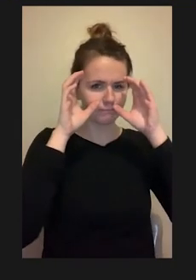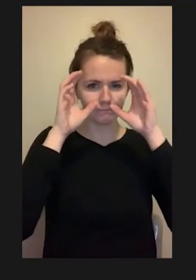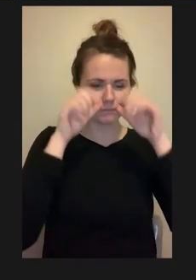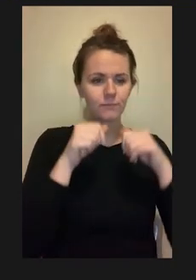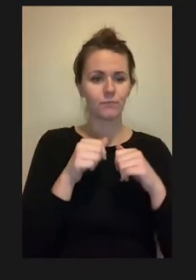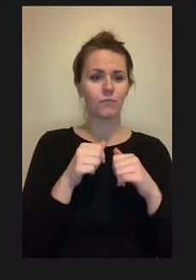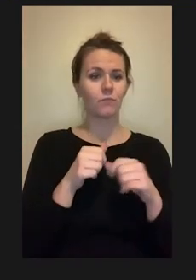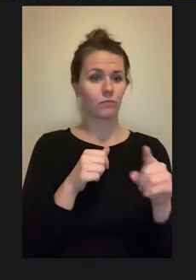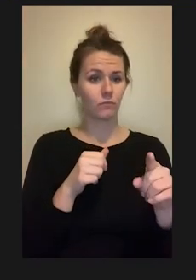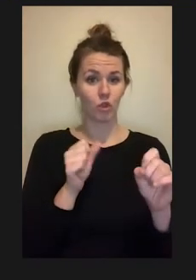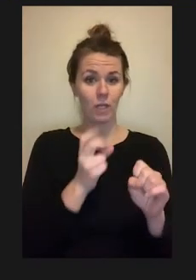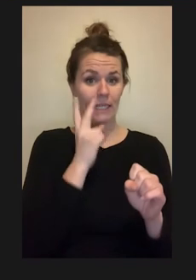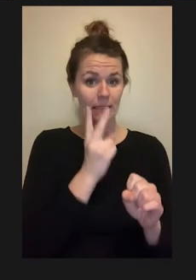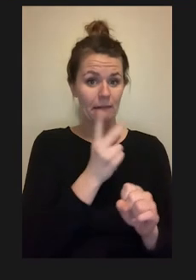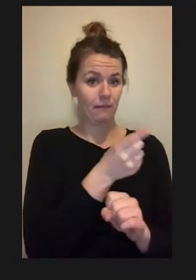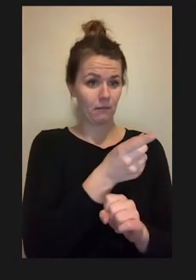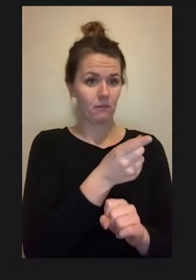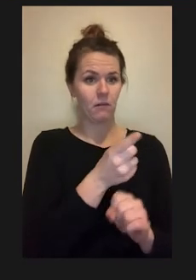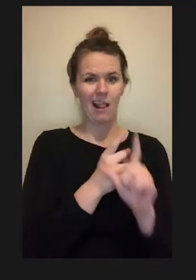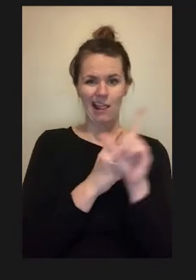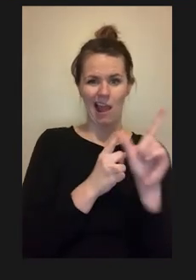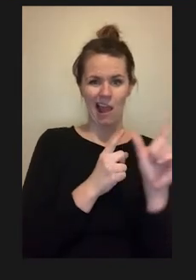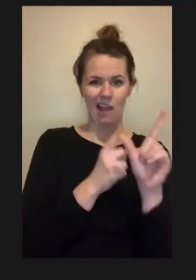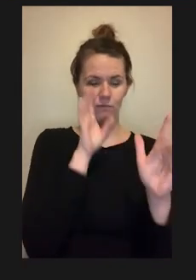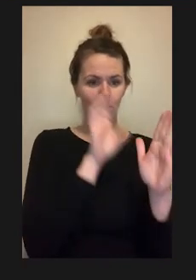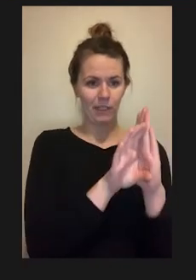And on the left you see a video